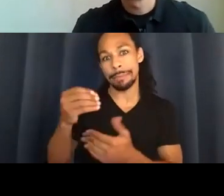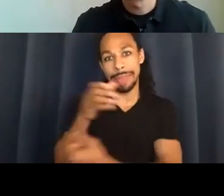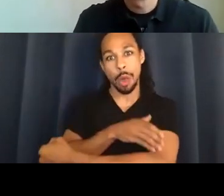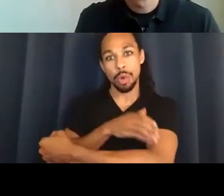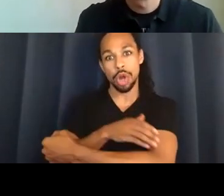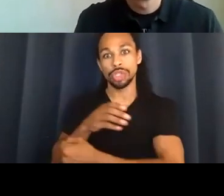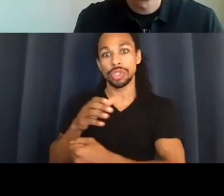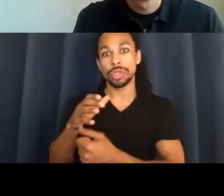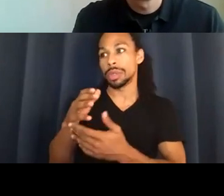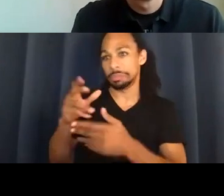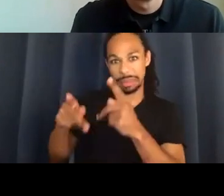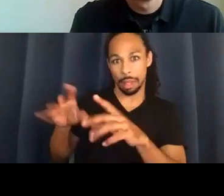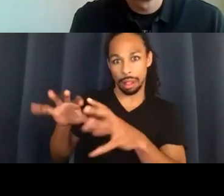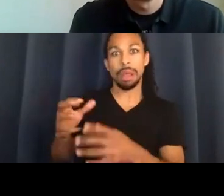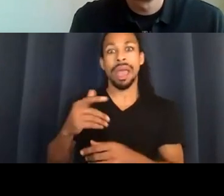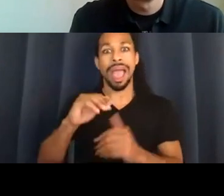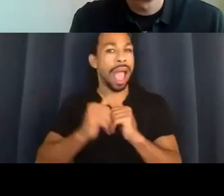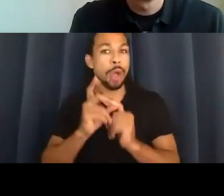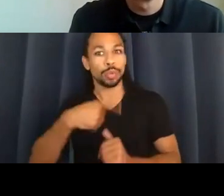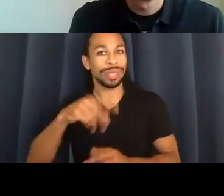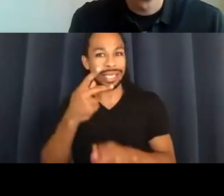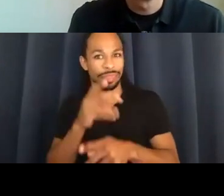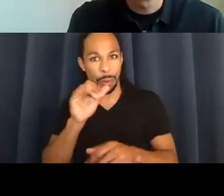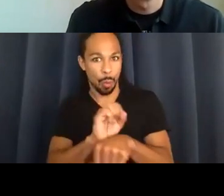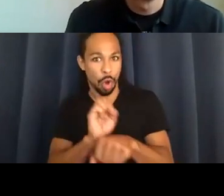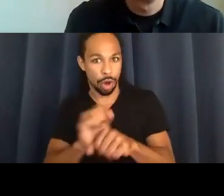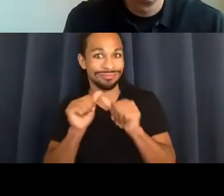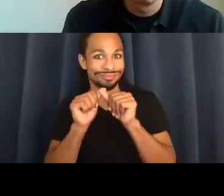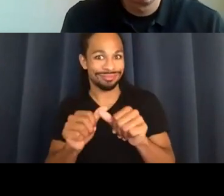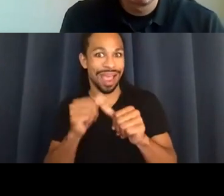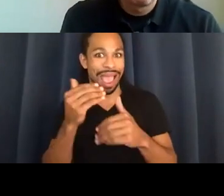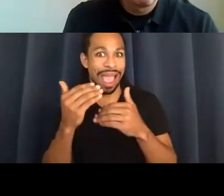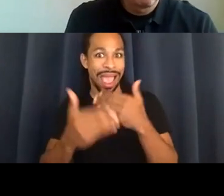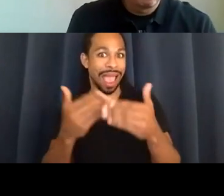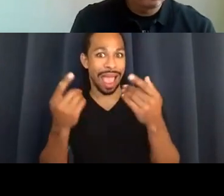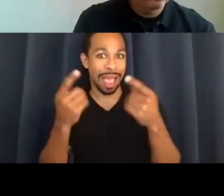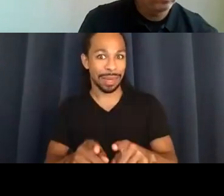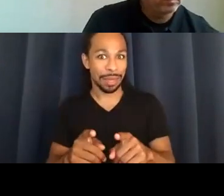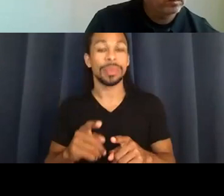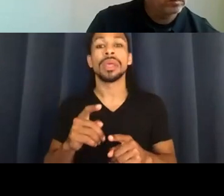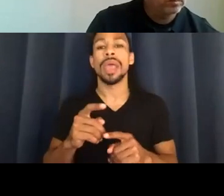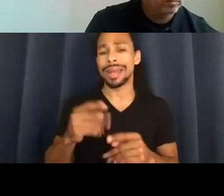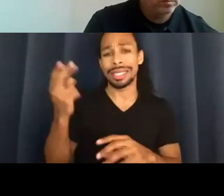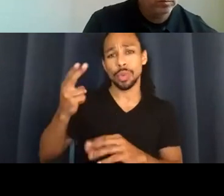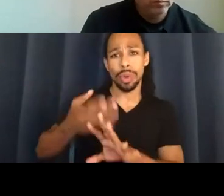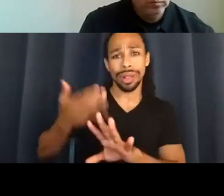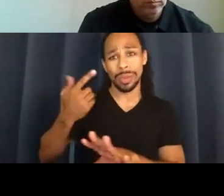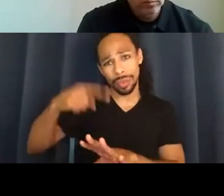What we know historically, Candace, as creativecy going to happen. It don't matter, just like